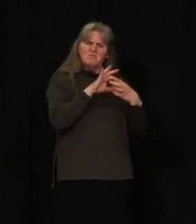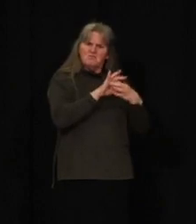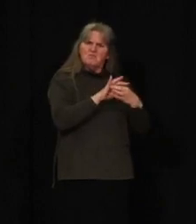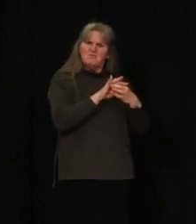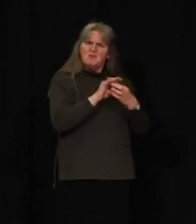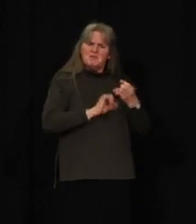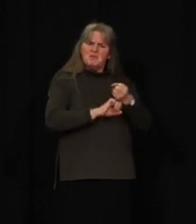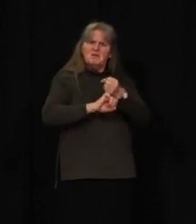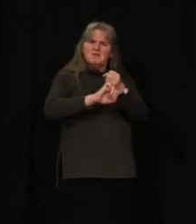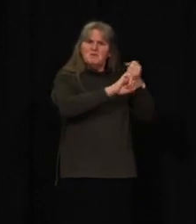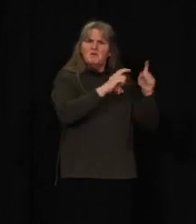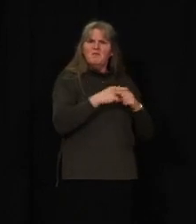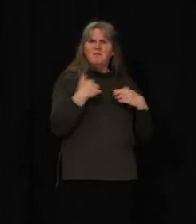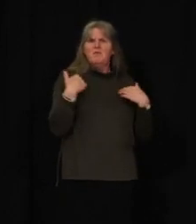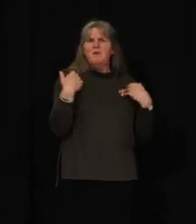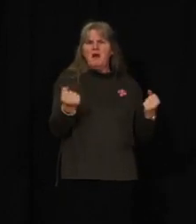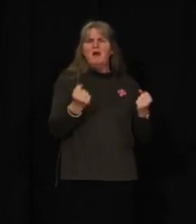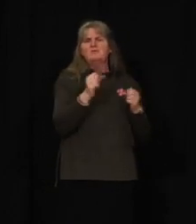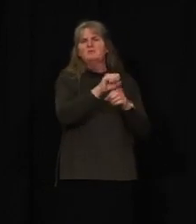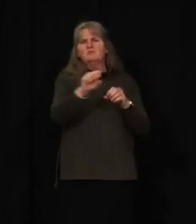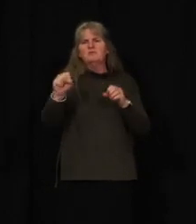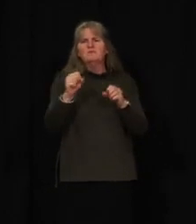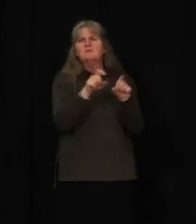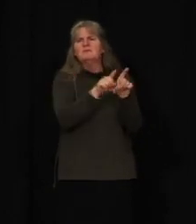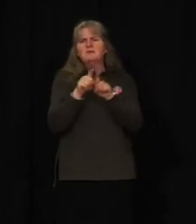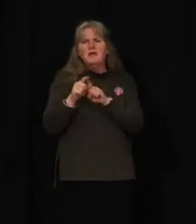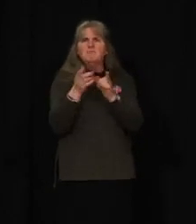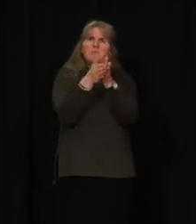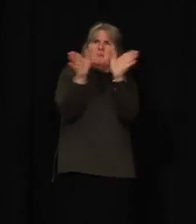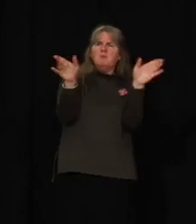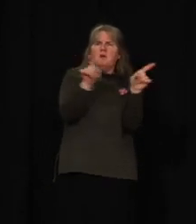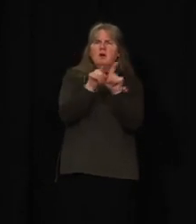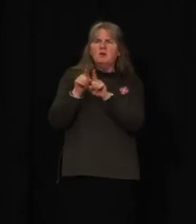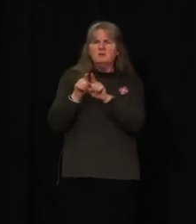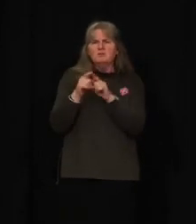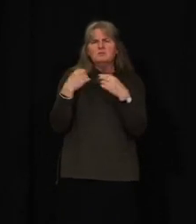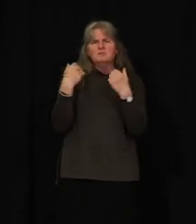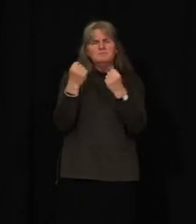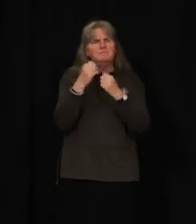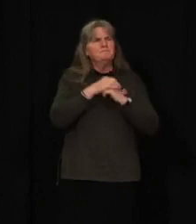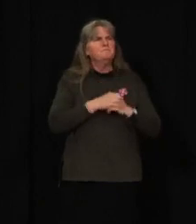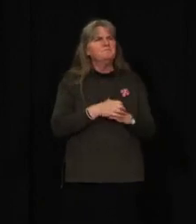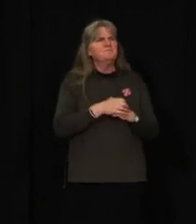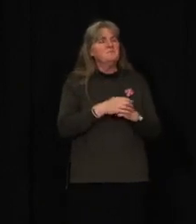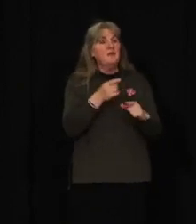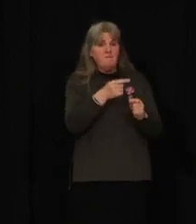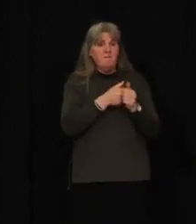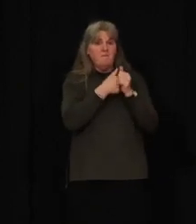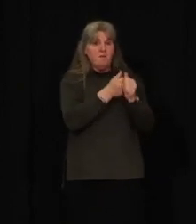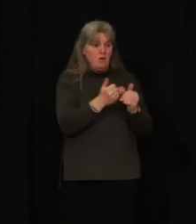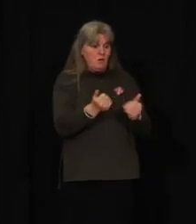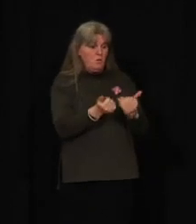and social care as well as the public. If it is followed as laid out, the proposed changes will be